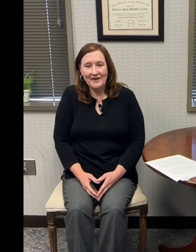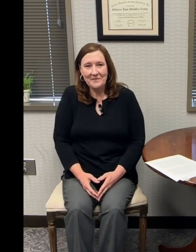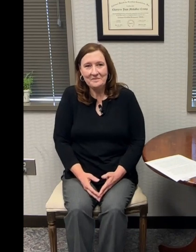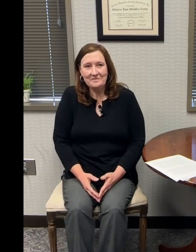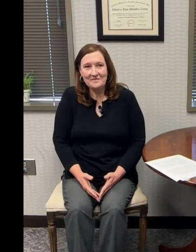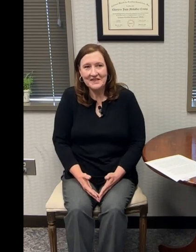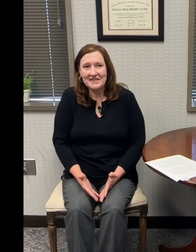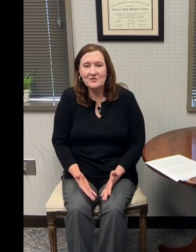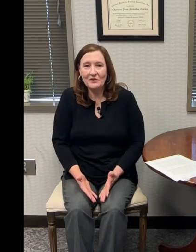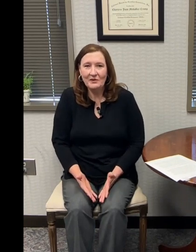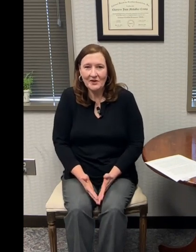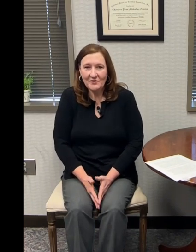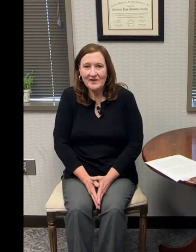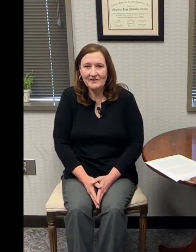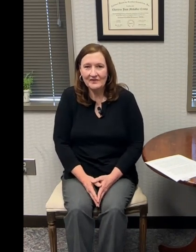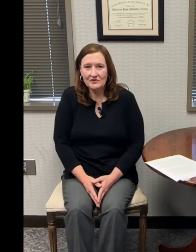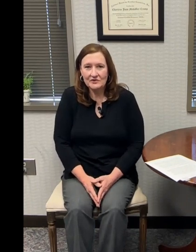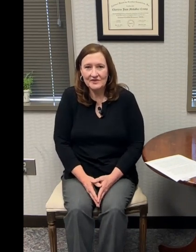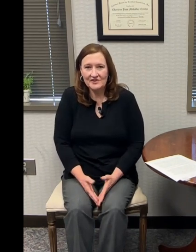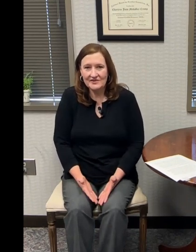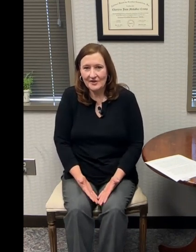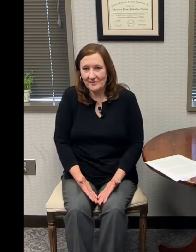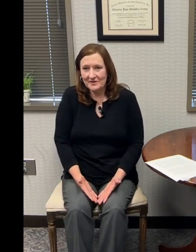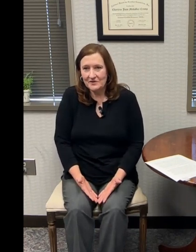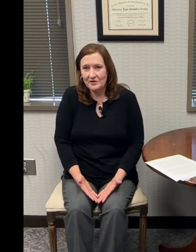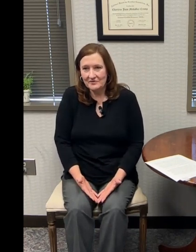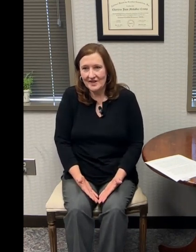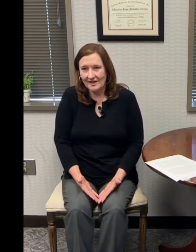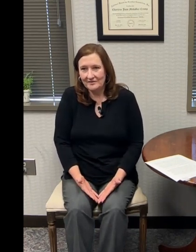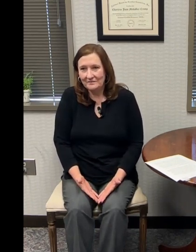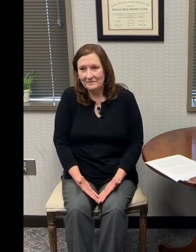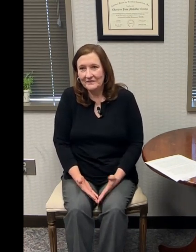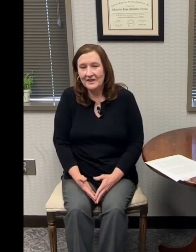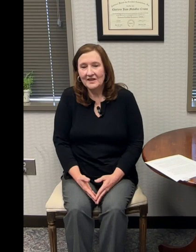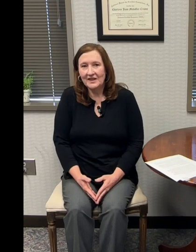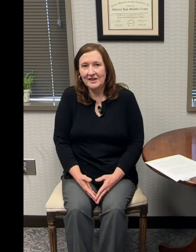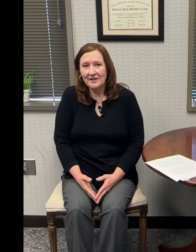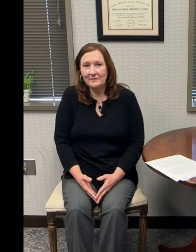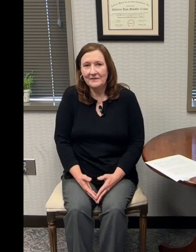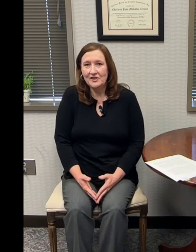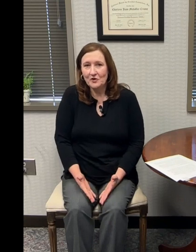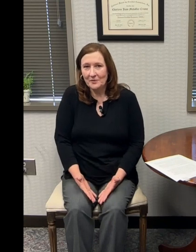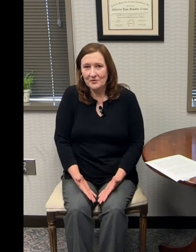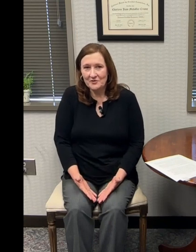well when we work with individuals such as therapists who don't sign um interpreters